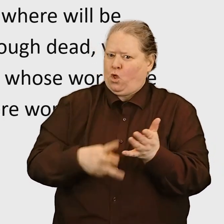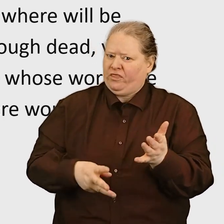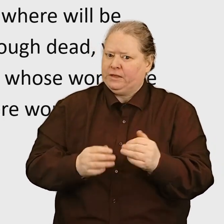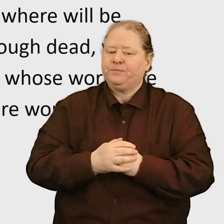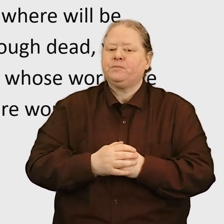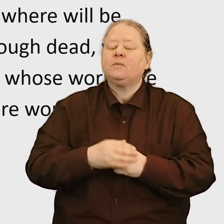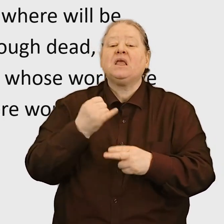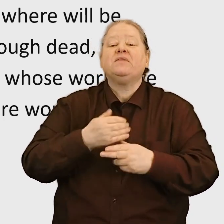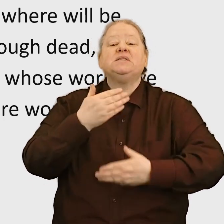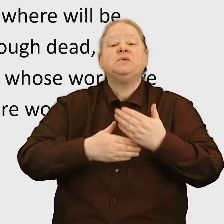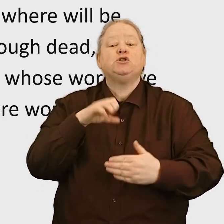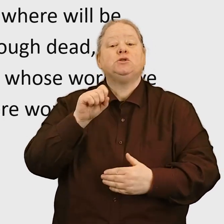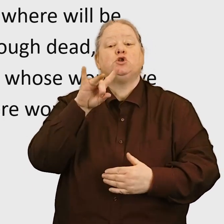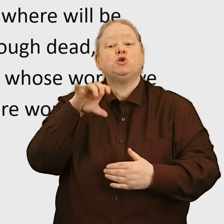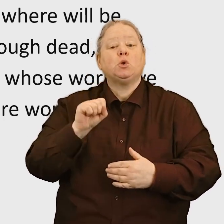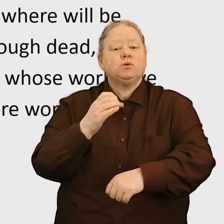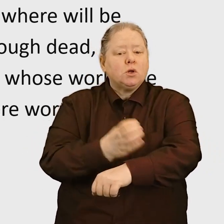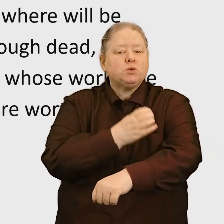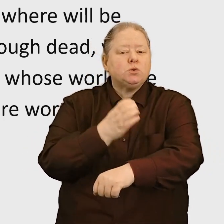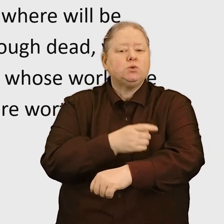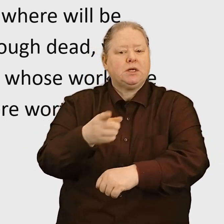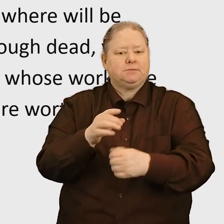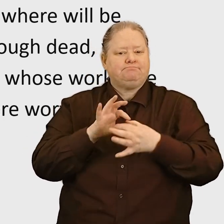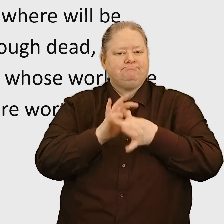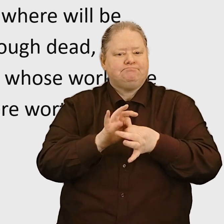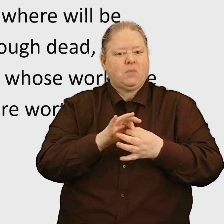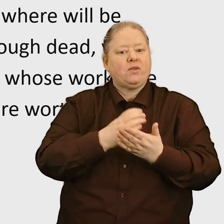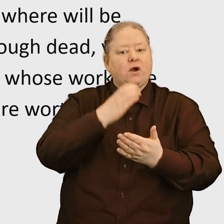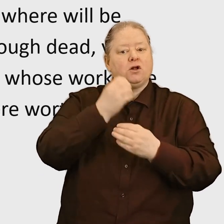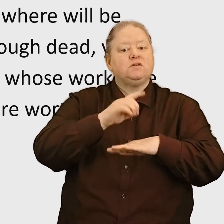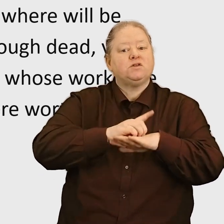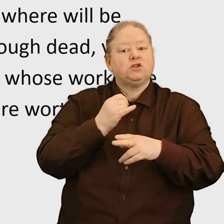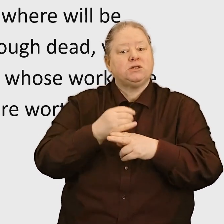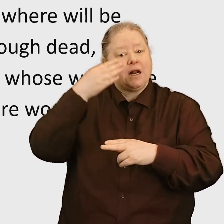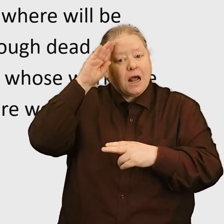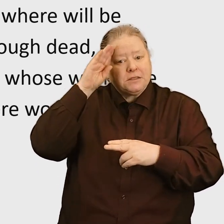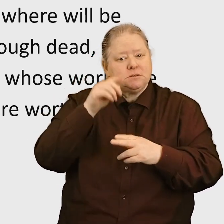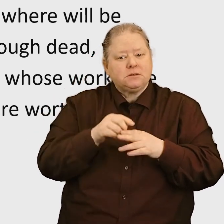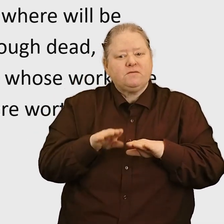In the speech, Stokes continues and he directly links the College of Physicians in Ireland in the footsteps of the London